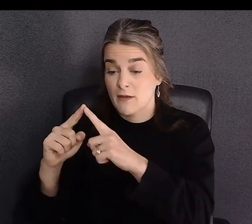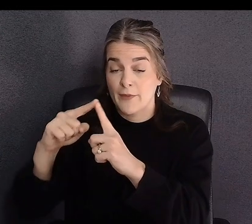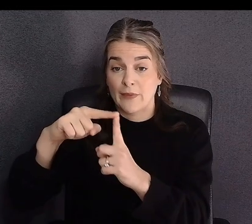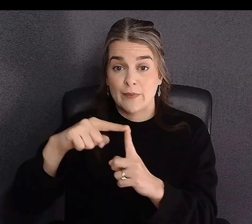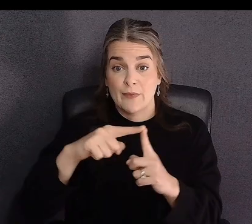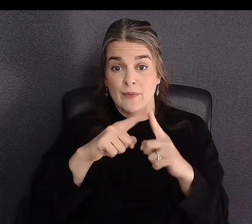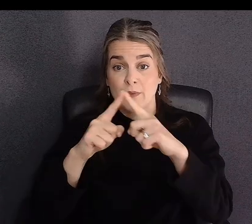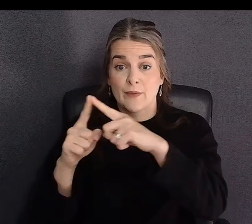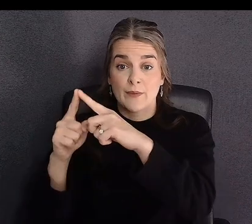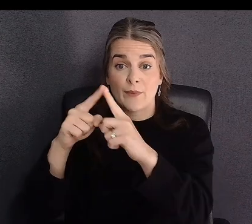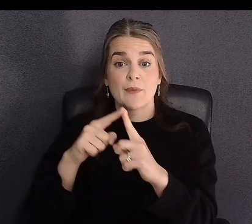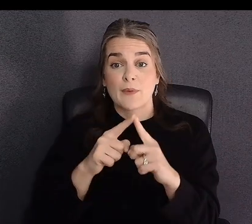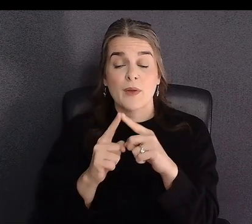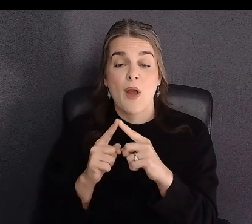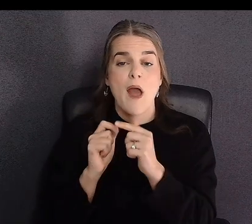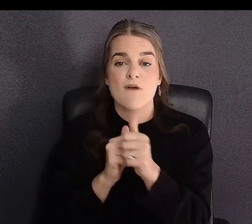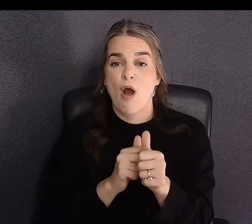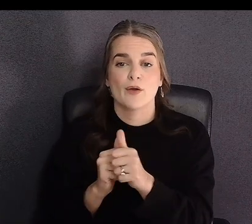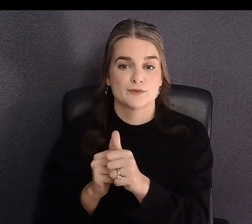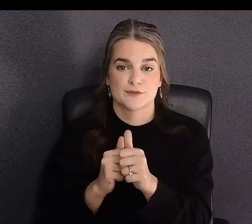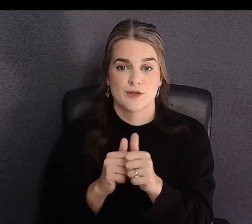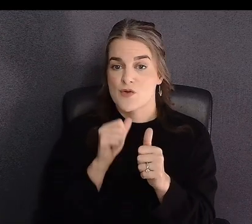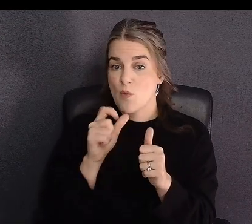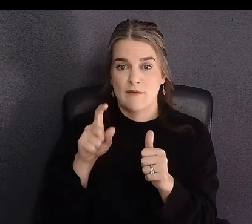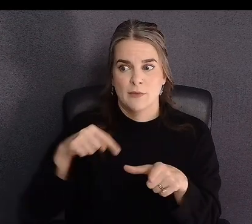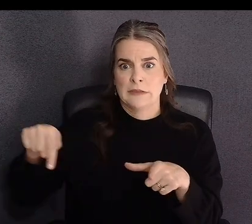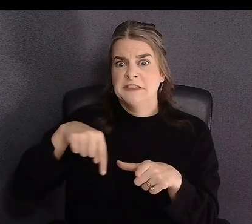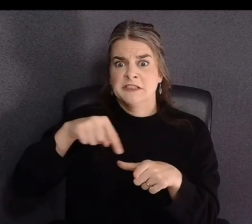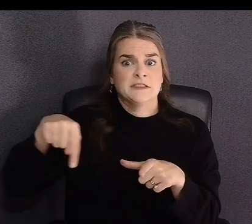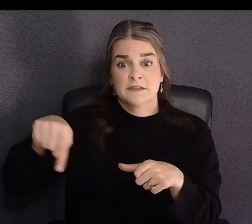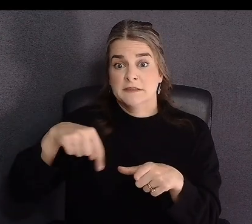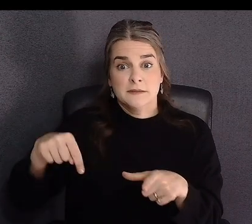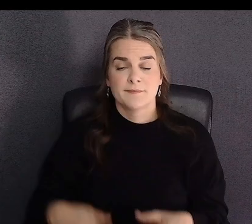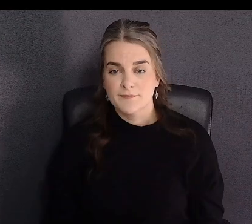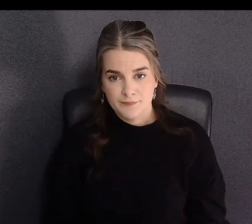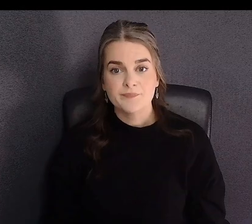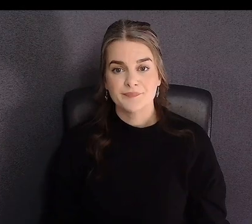So you don't have to go really crazy movement with it. I also like it because once we start thinking